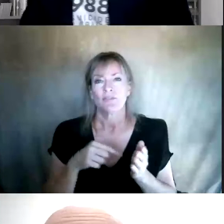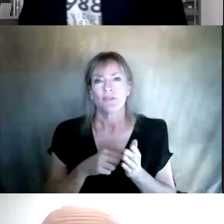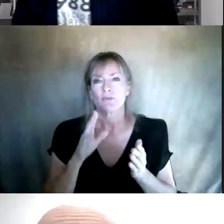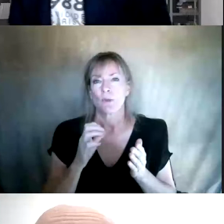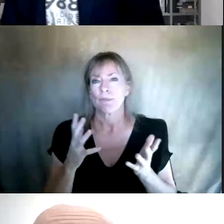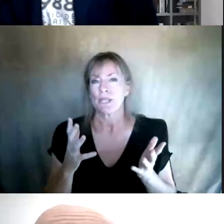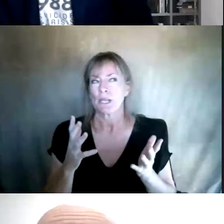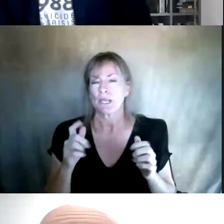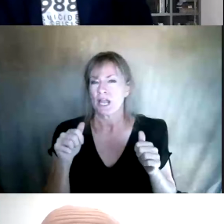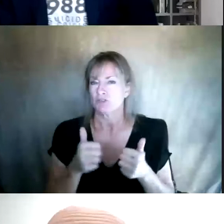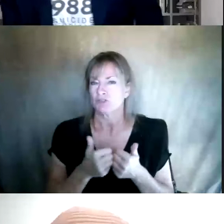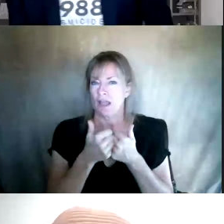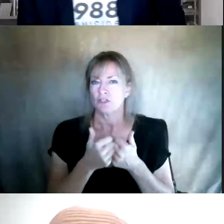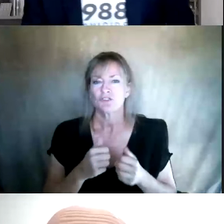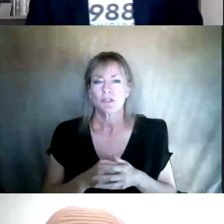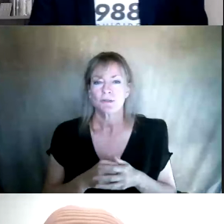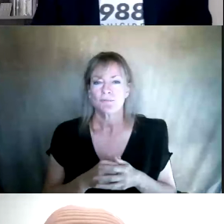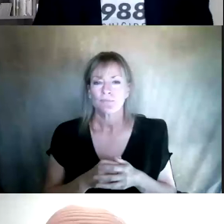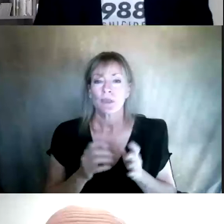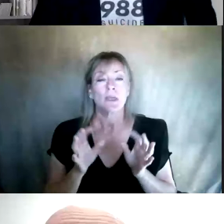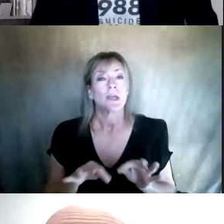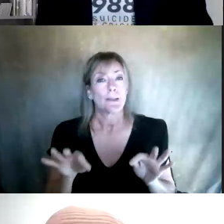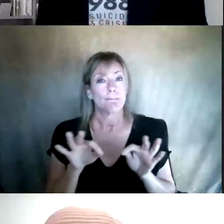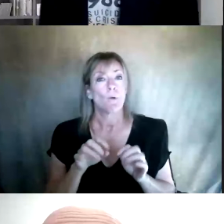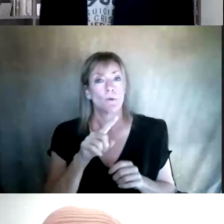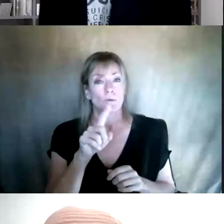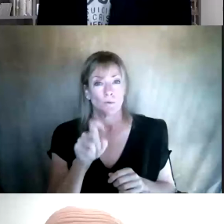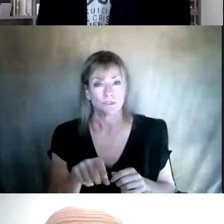A CHALLENGE. IT IS A REALLY IMPORTANT QUESTION.